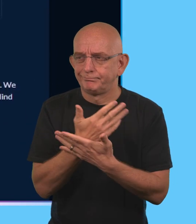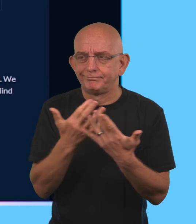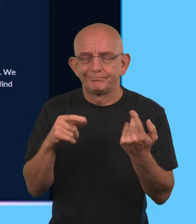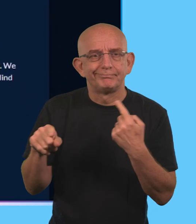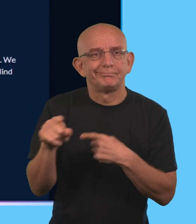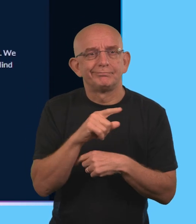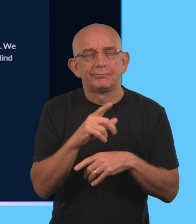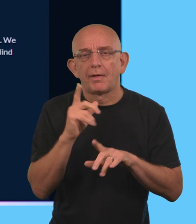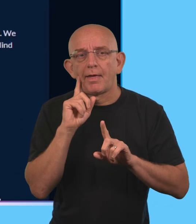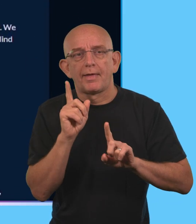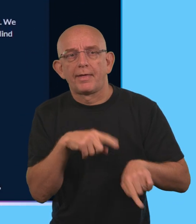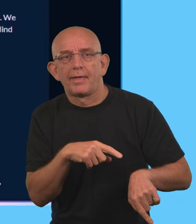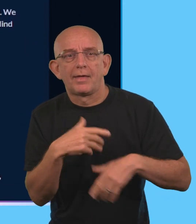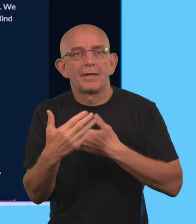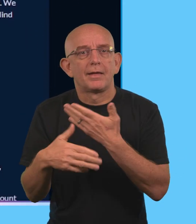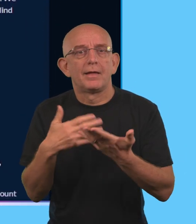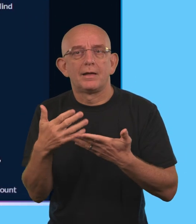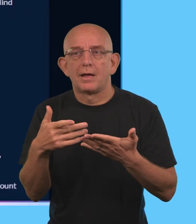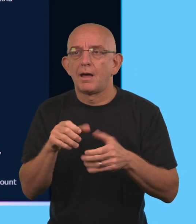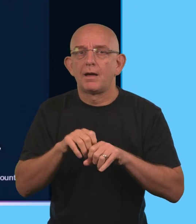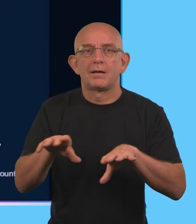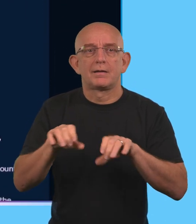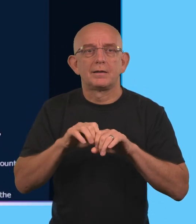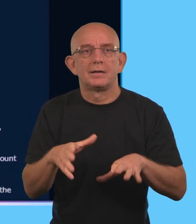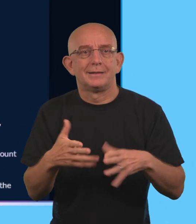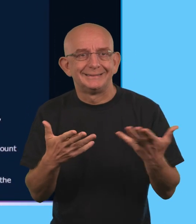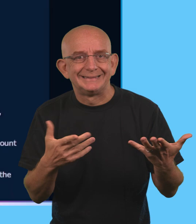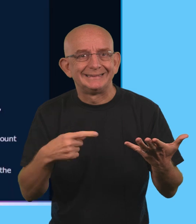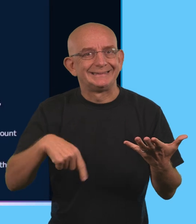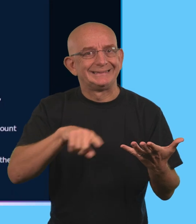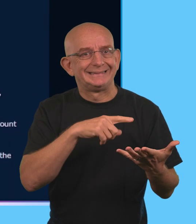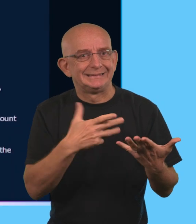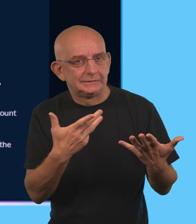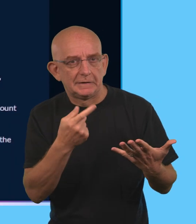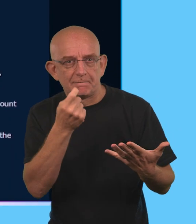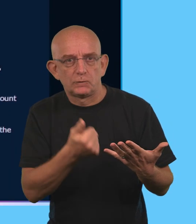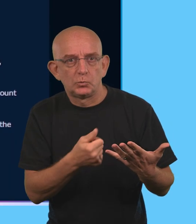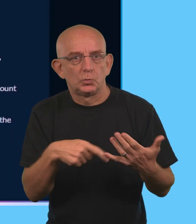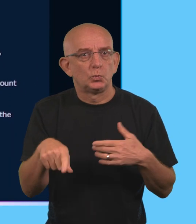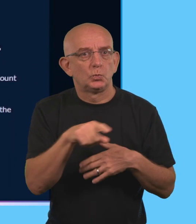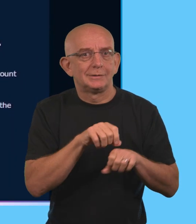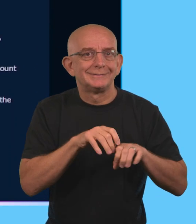the games industry at large, with relatively few game developers and publishers tackling making